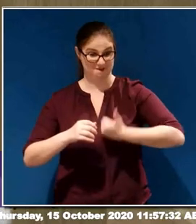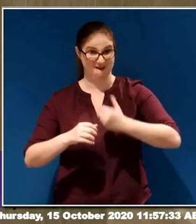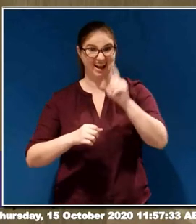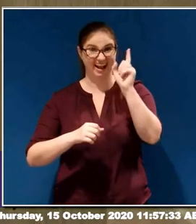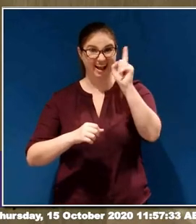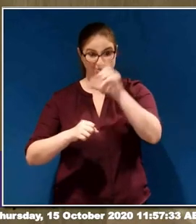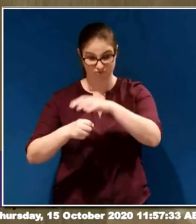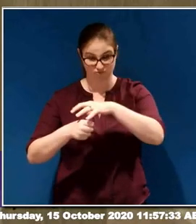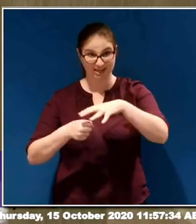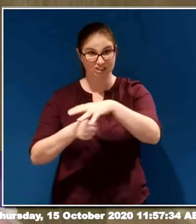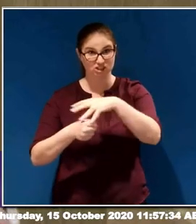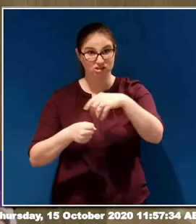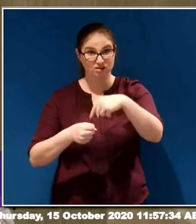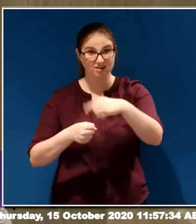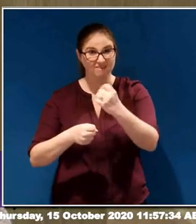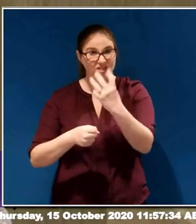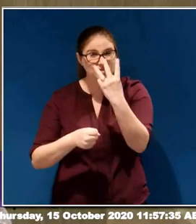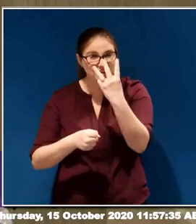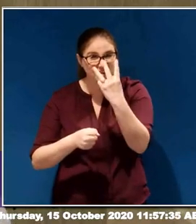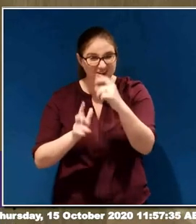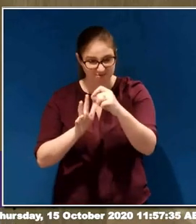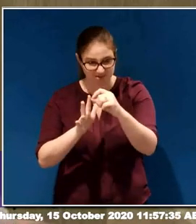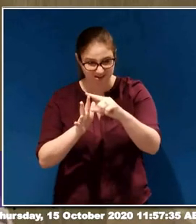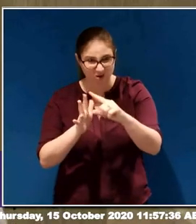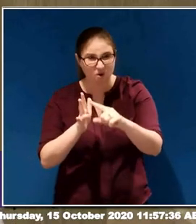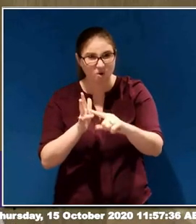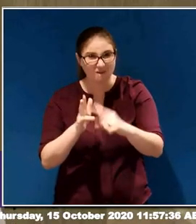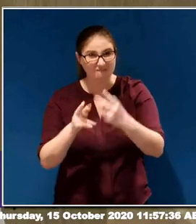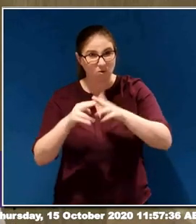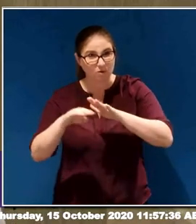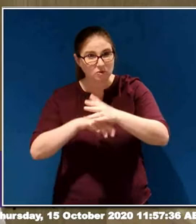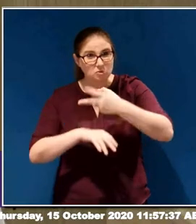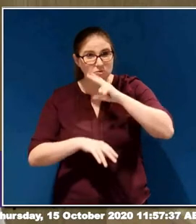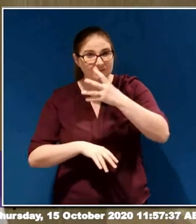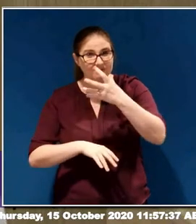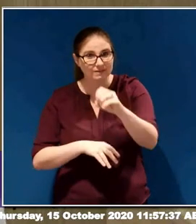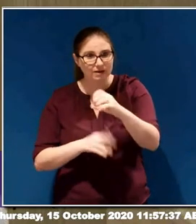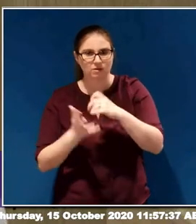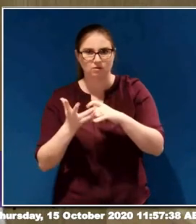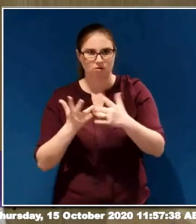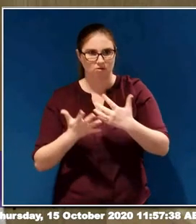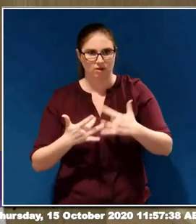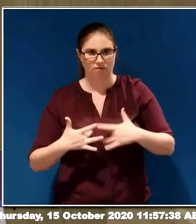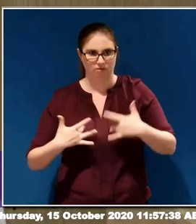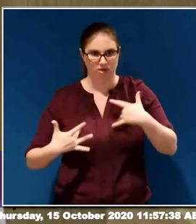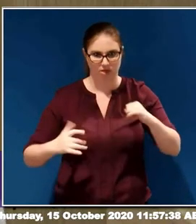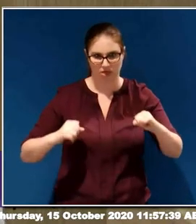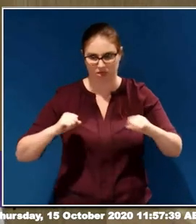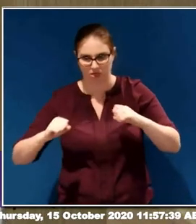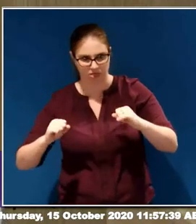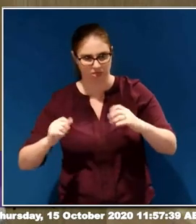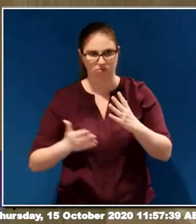So we're spread very thinly across all of our schools, I guess reducing our